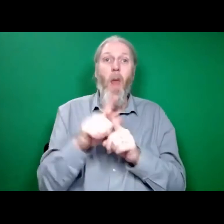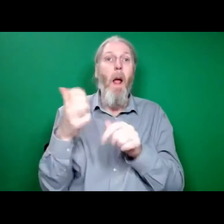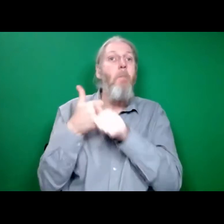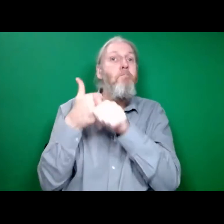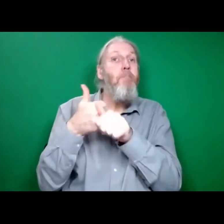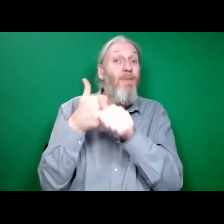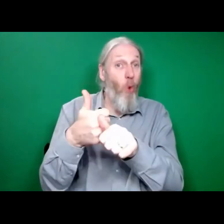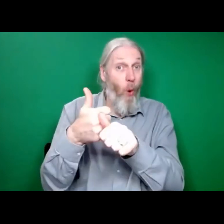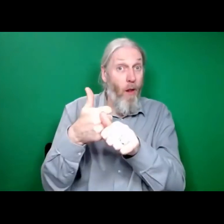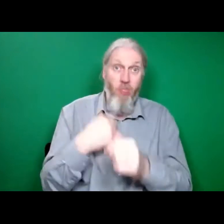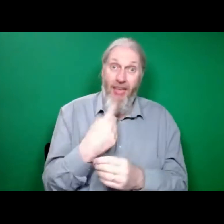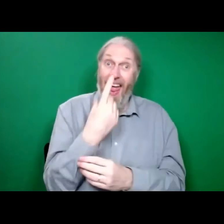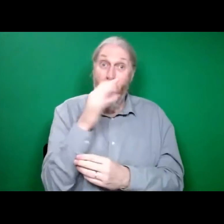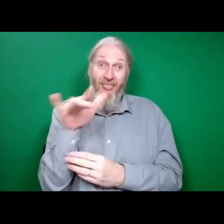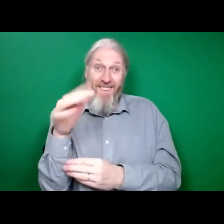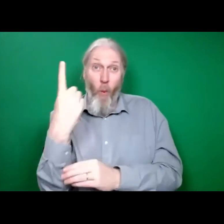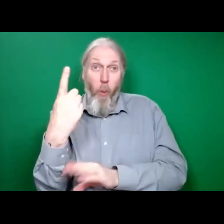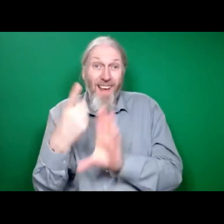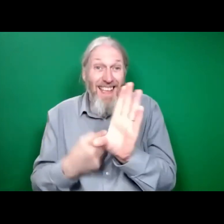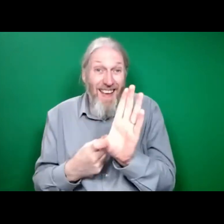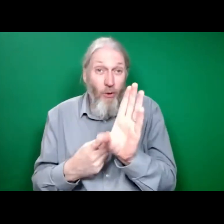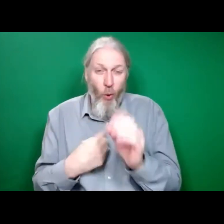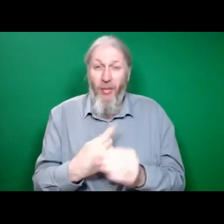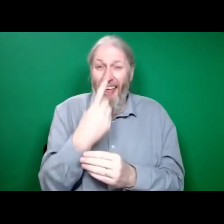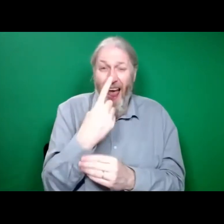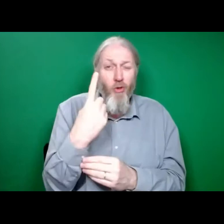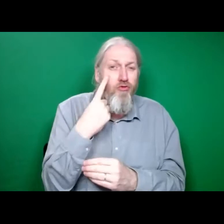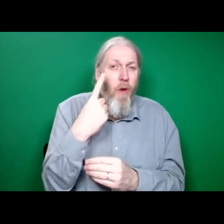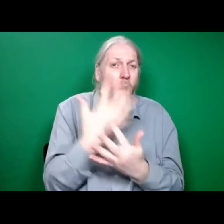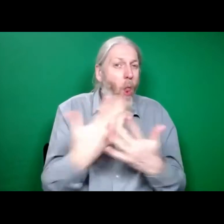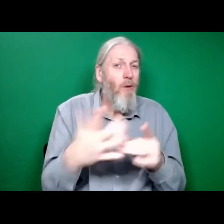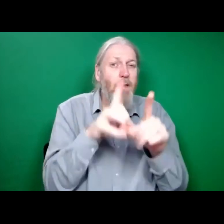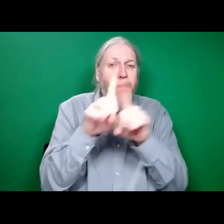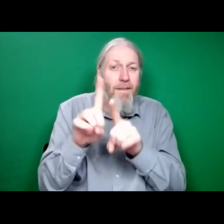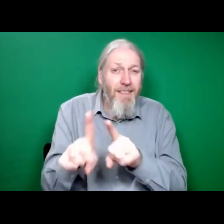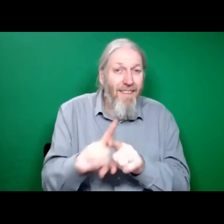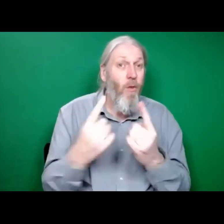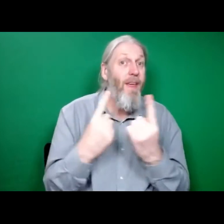Where is their cultural confidence? What are their issues? Because sometimes, you know, we can wax lyrical about